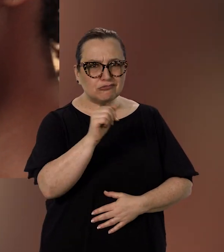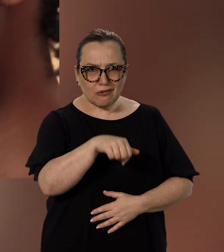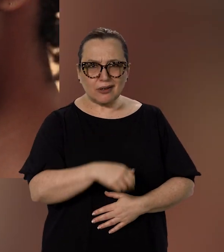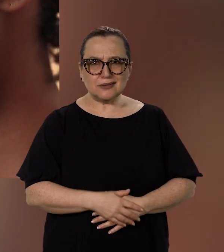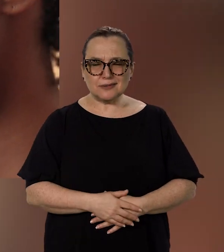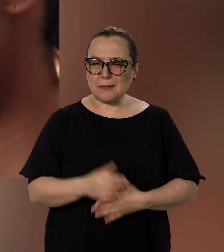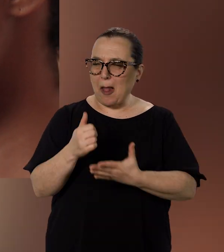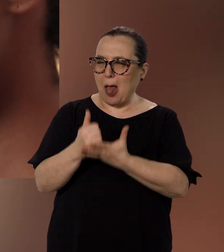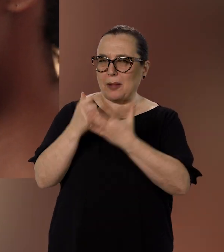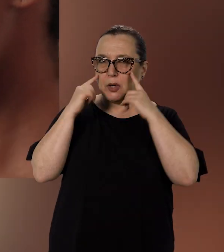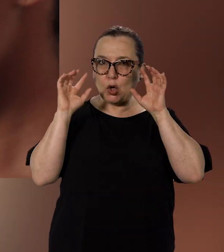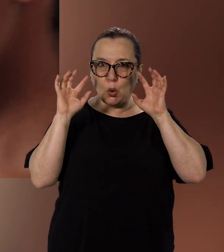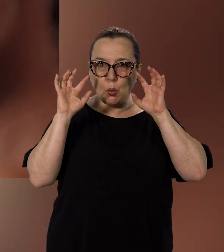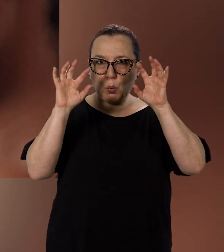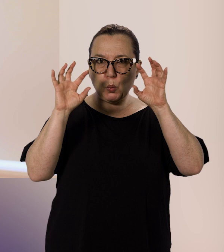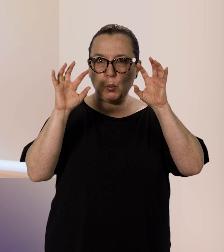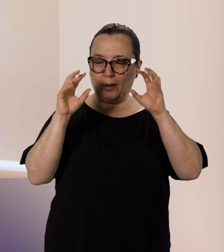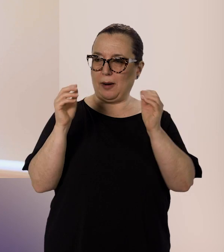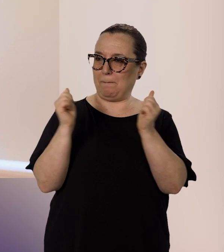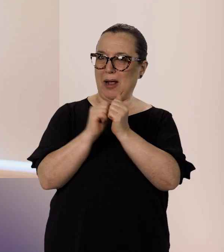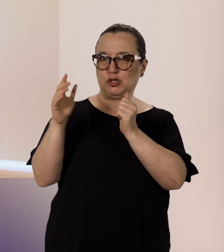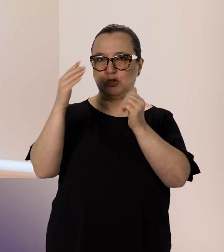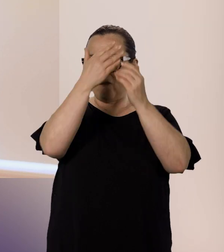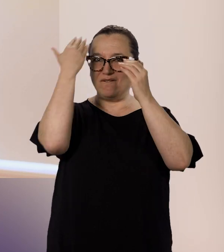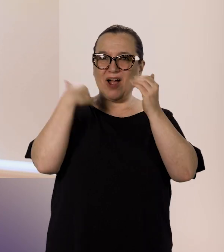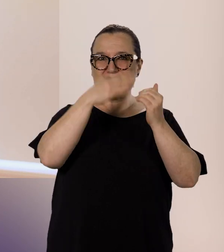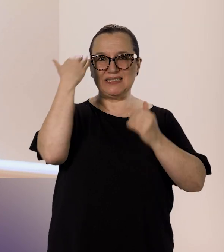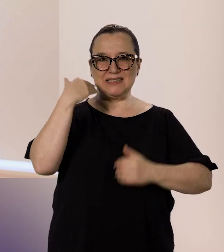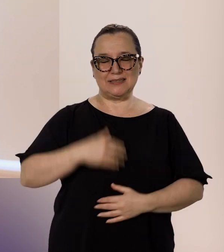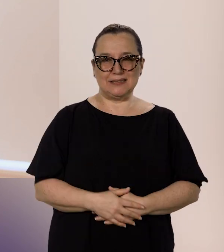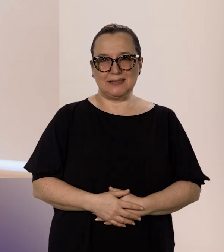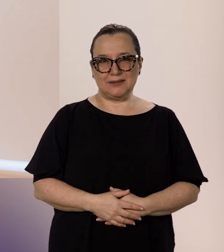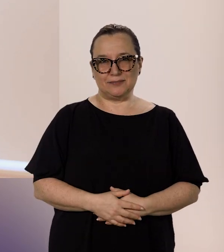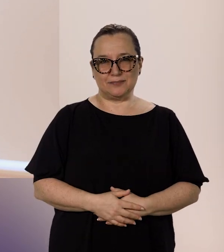It really helps the eyes stand out and frames the rest of the features.